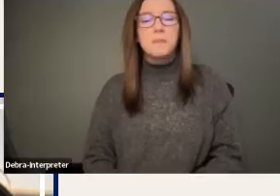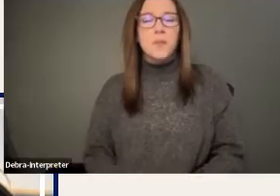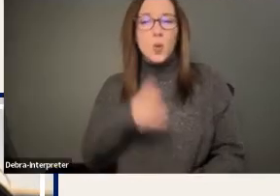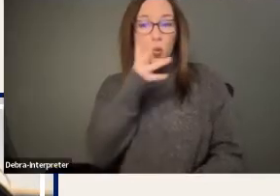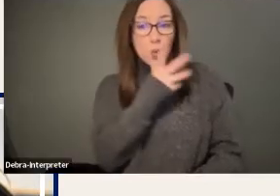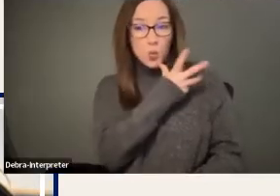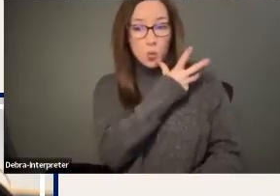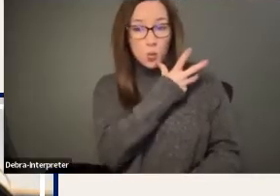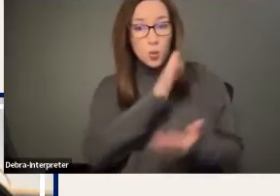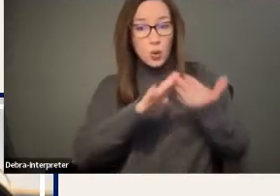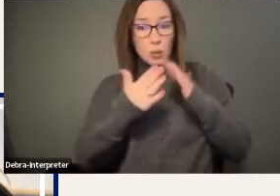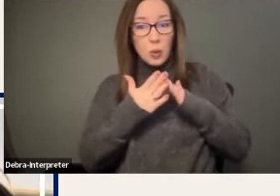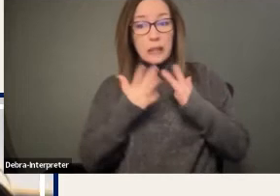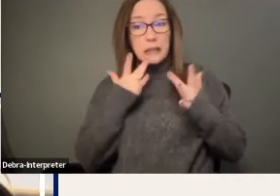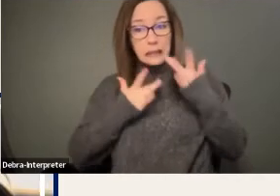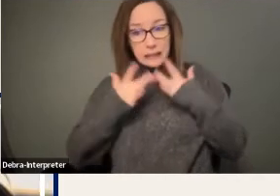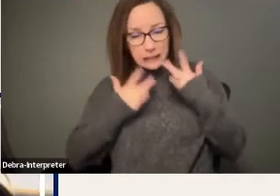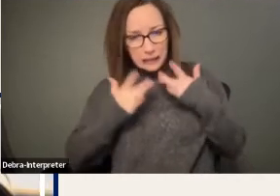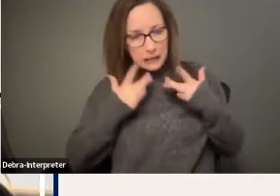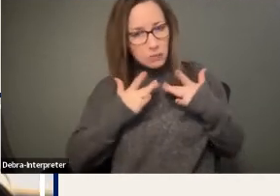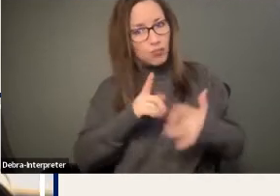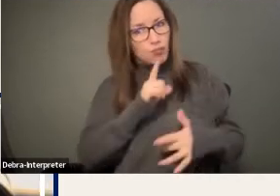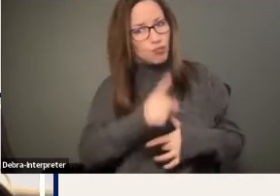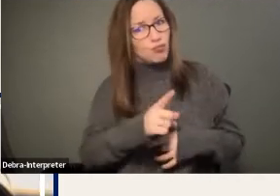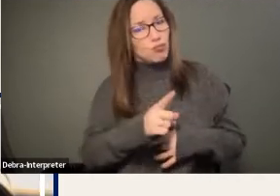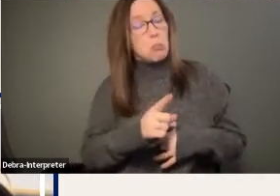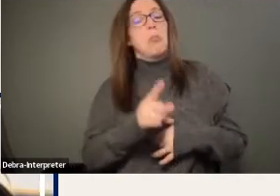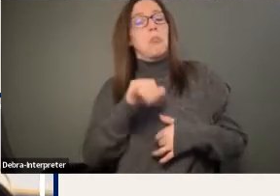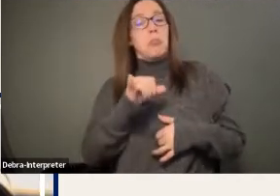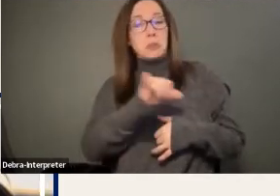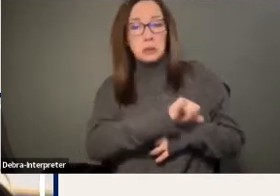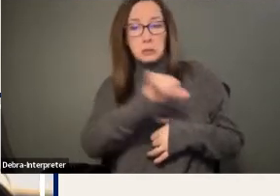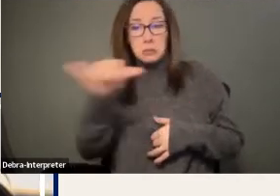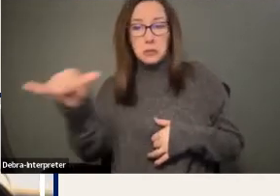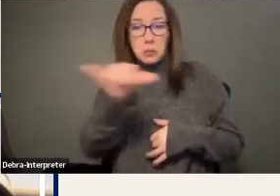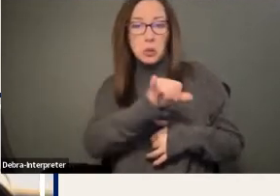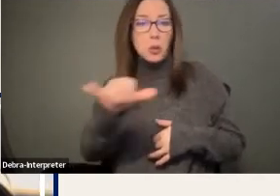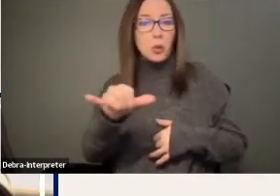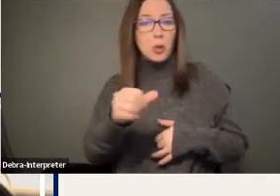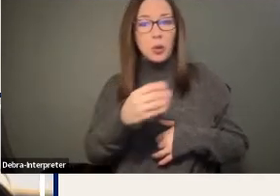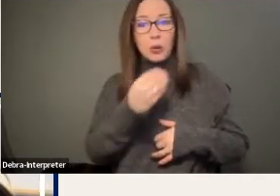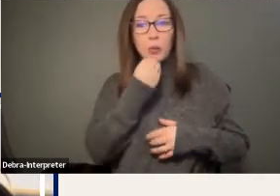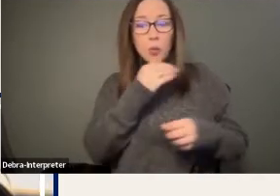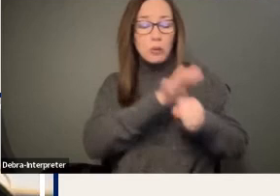aside, as disparate as the urban and rural communities may seem, they are surprisingly similar